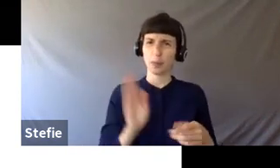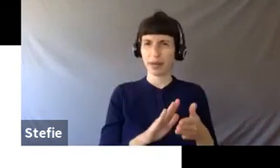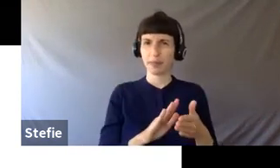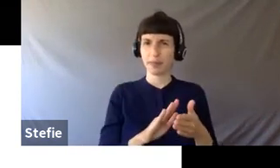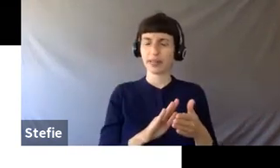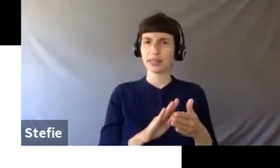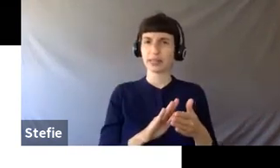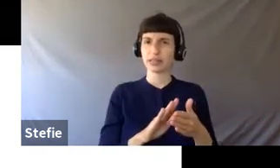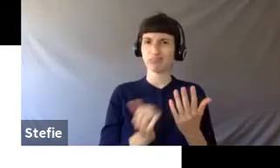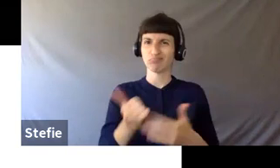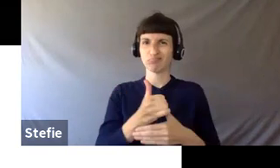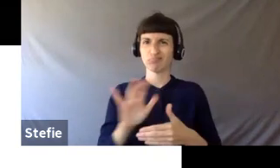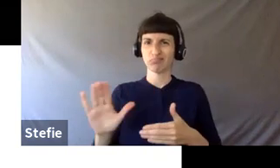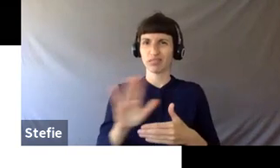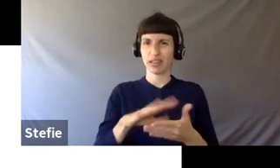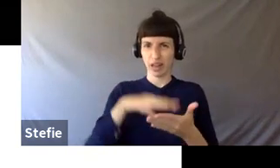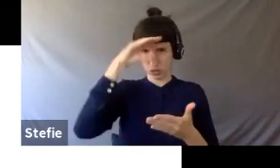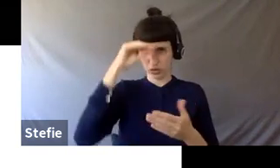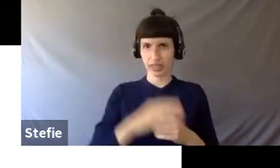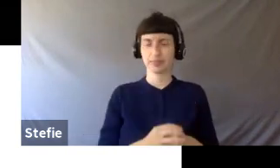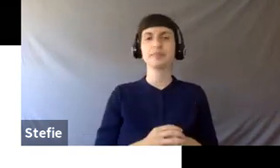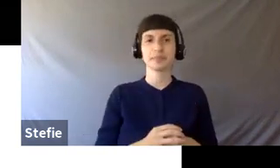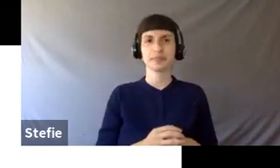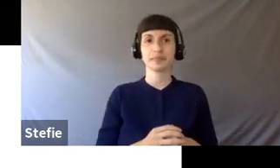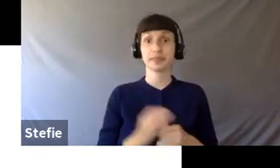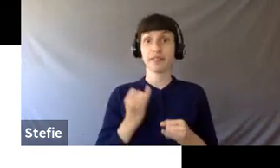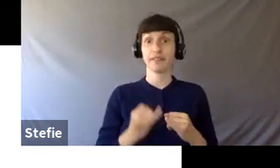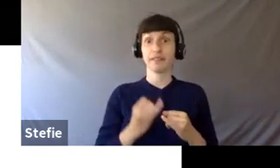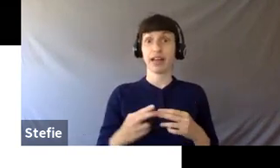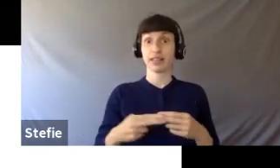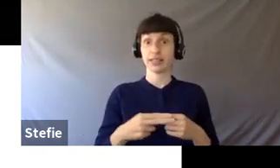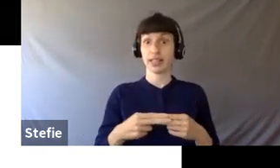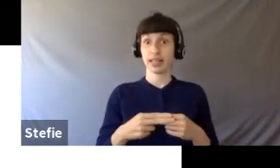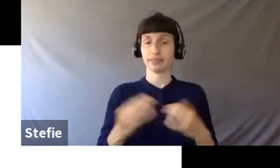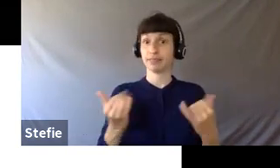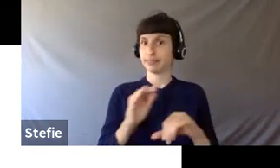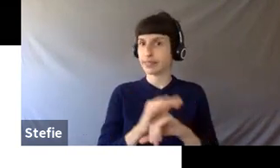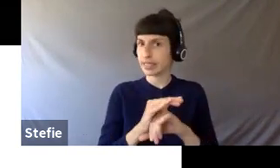We have to minimize stresses and chaos for the kids because it is all about their learning.